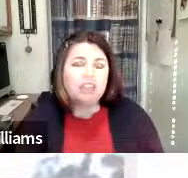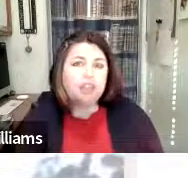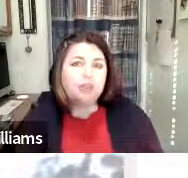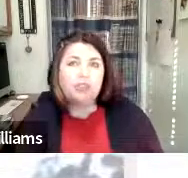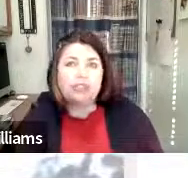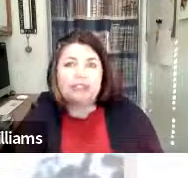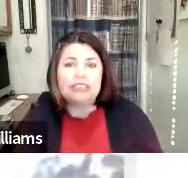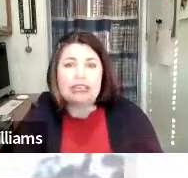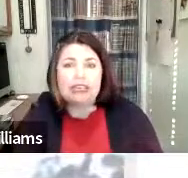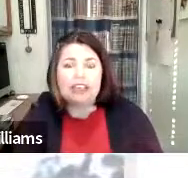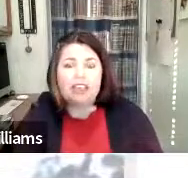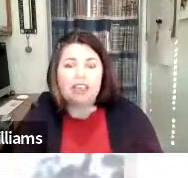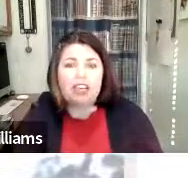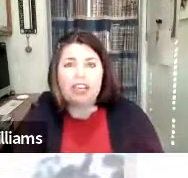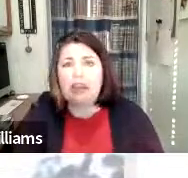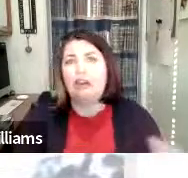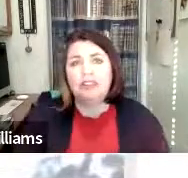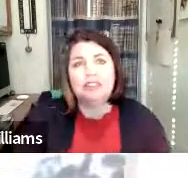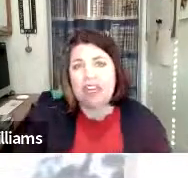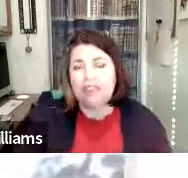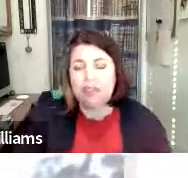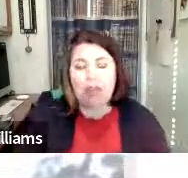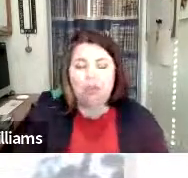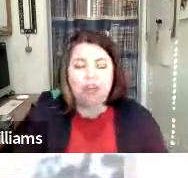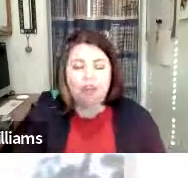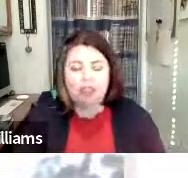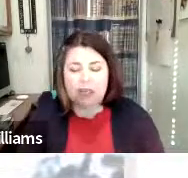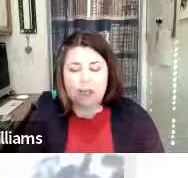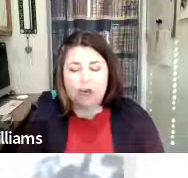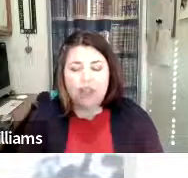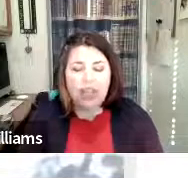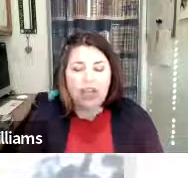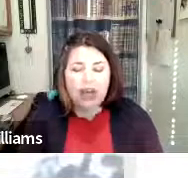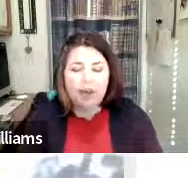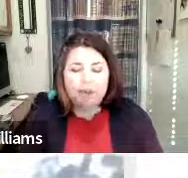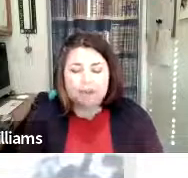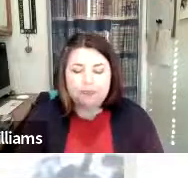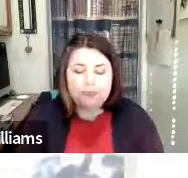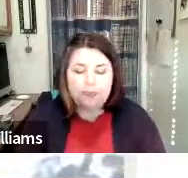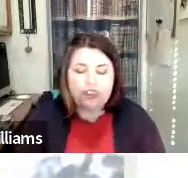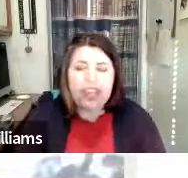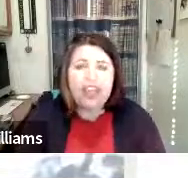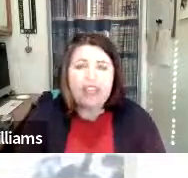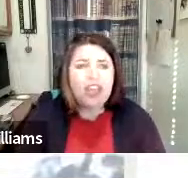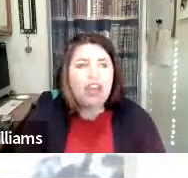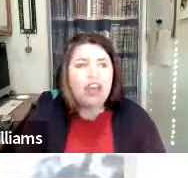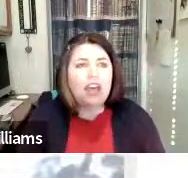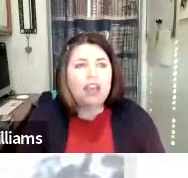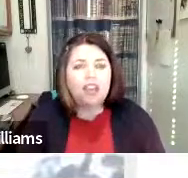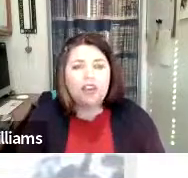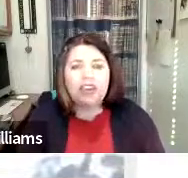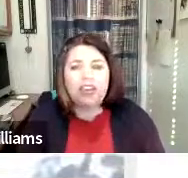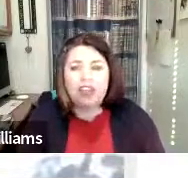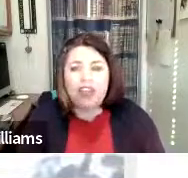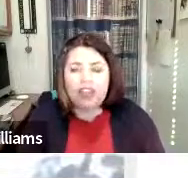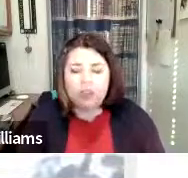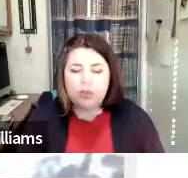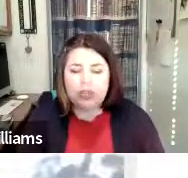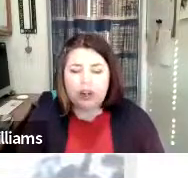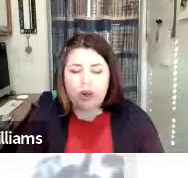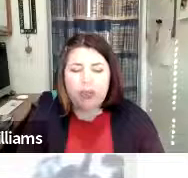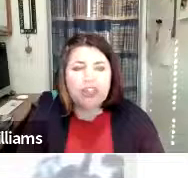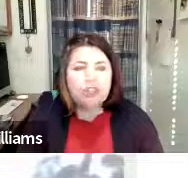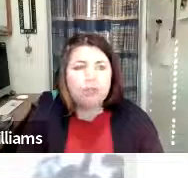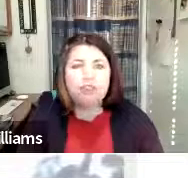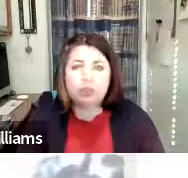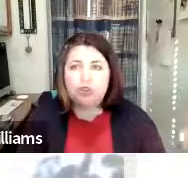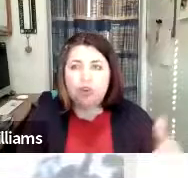to students in the health and sciences pathway, for example. And then another thing that we are hoping in terms of sort of